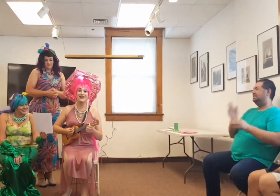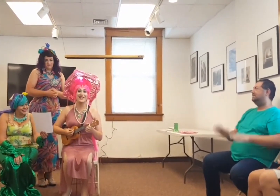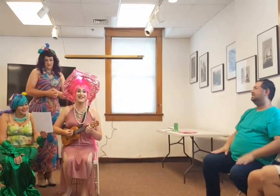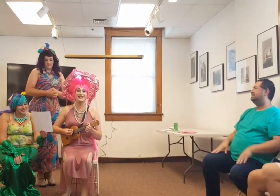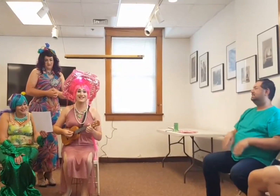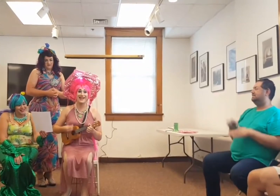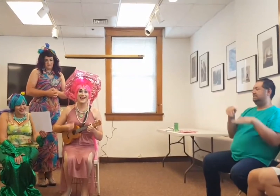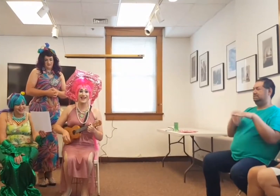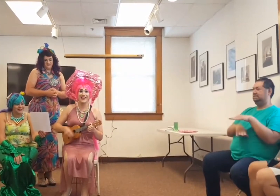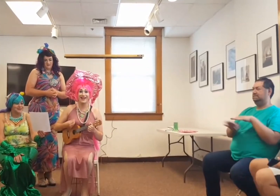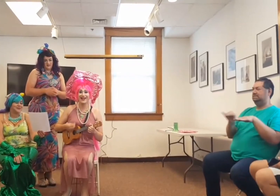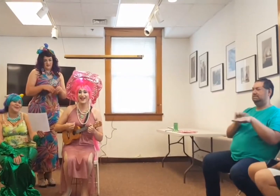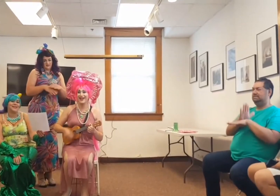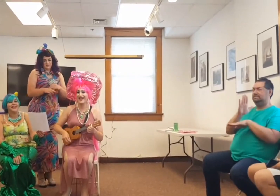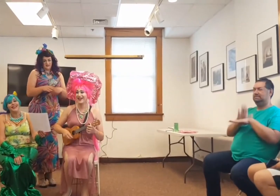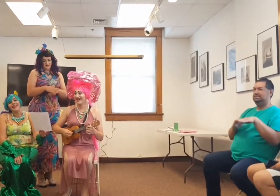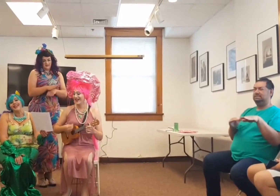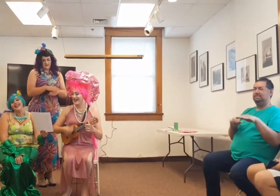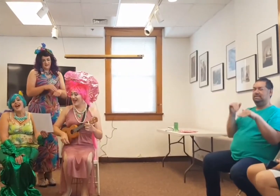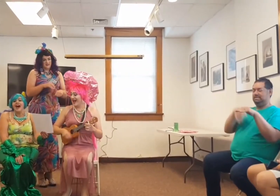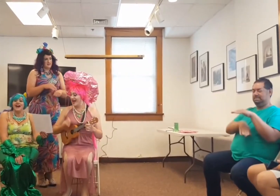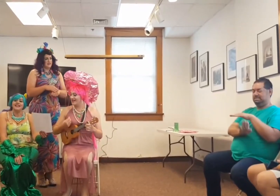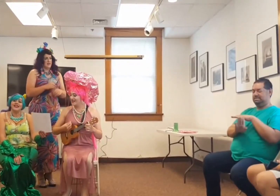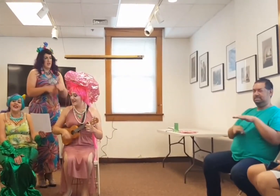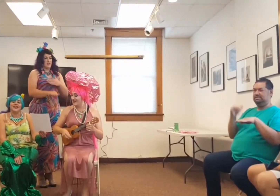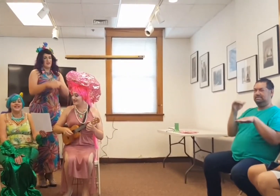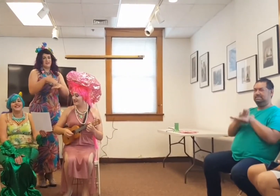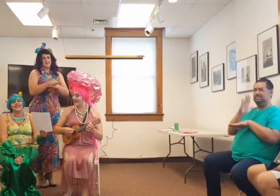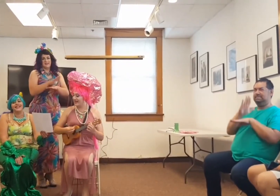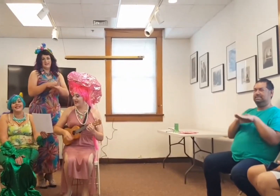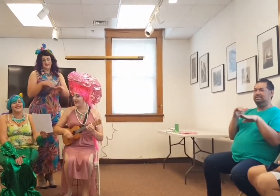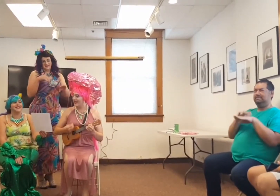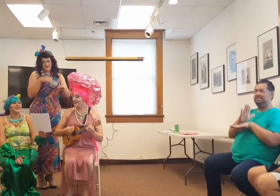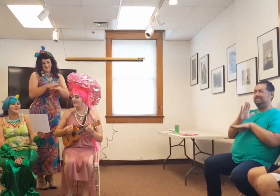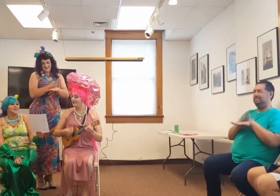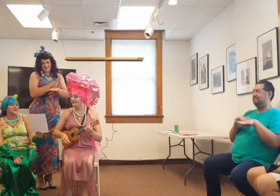Under the sea!